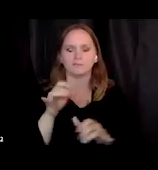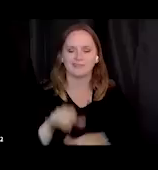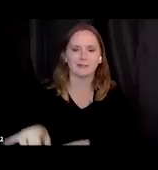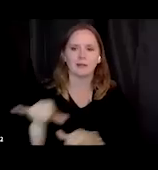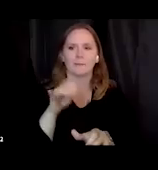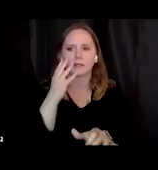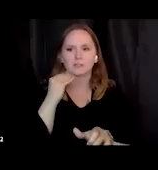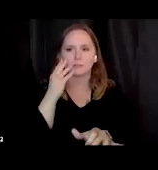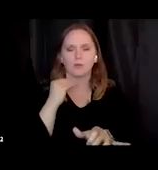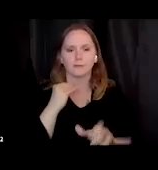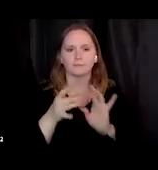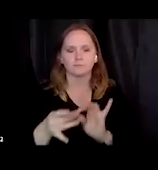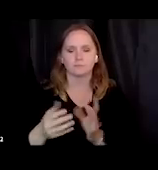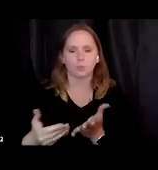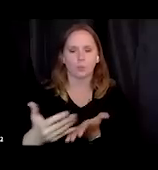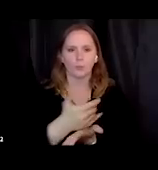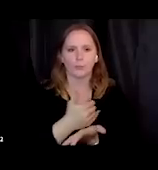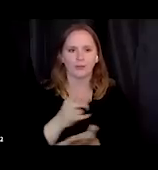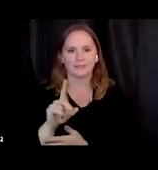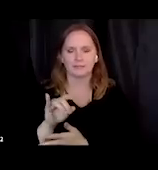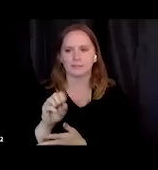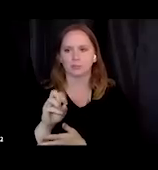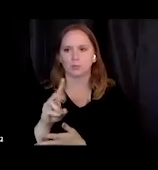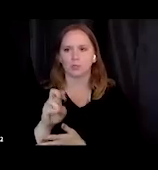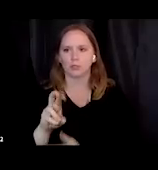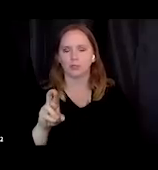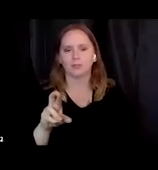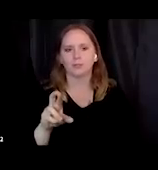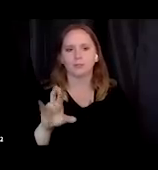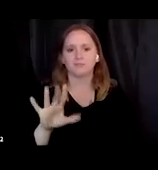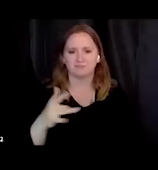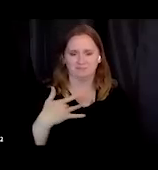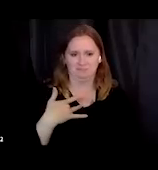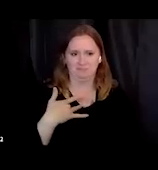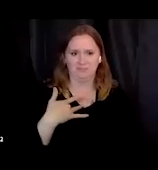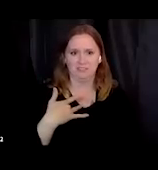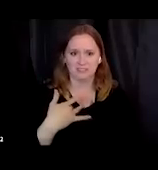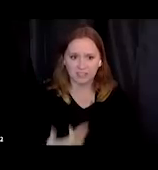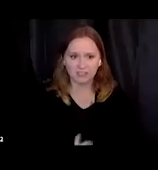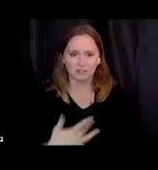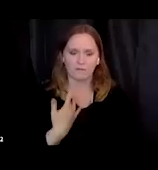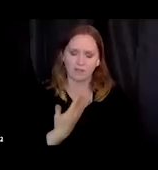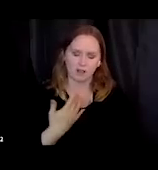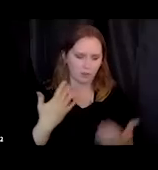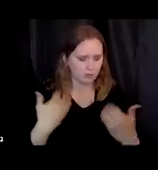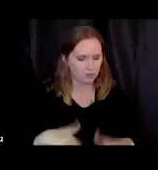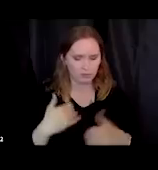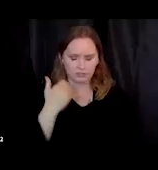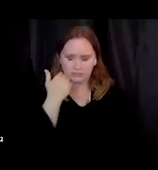Real briefly, hoarding disorder tends to provide people with a real strong sense of shame. People who hoard have a strong sense of shame